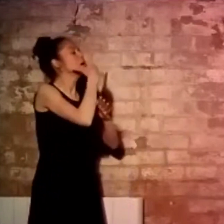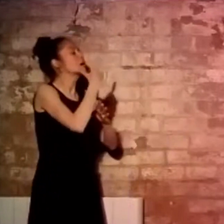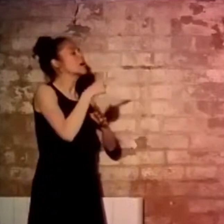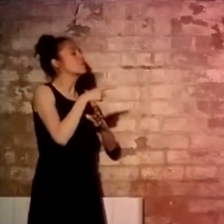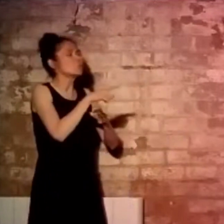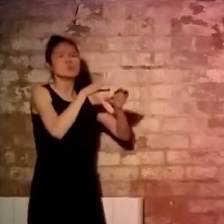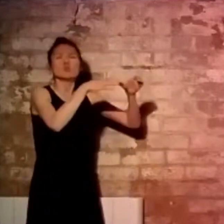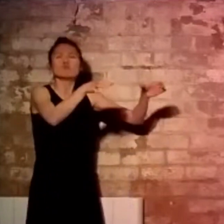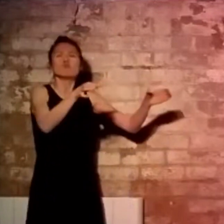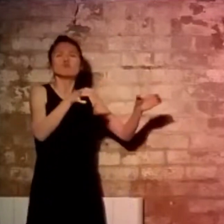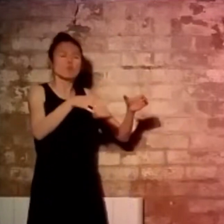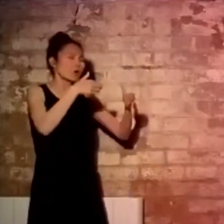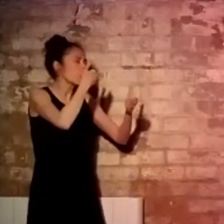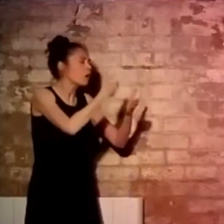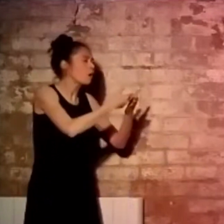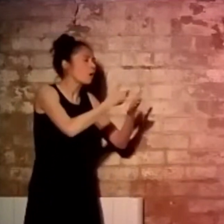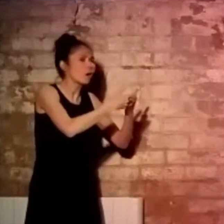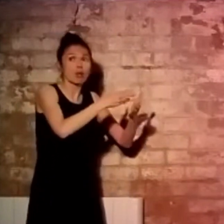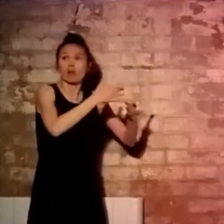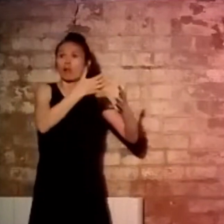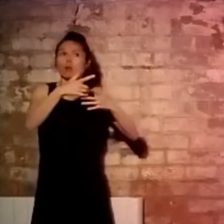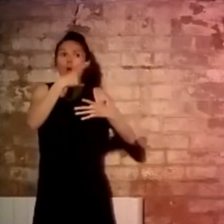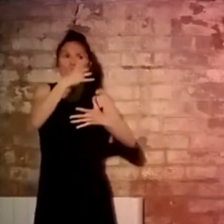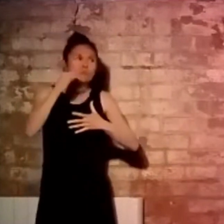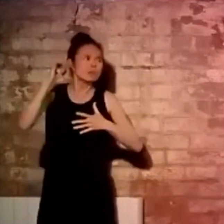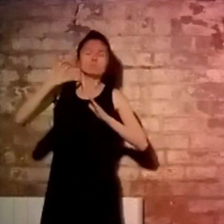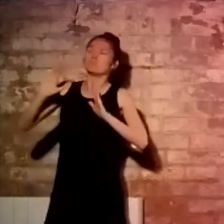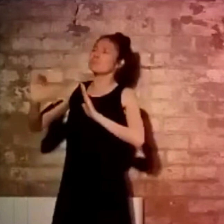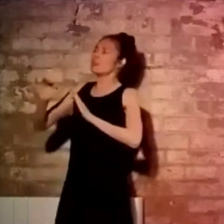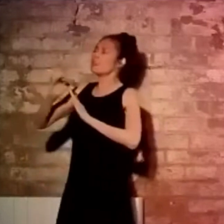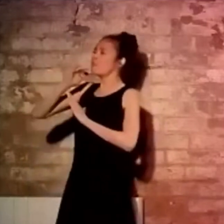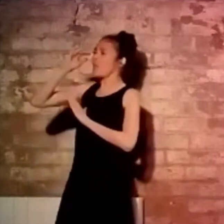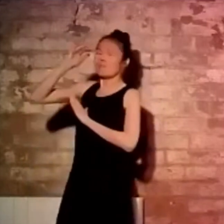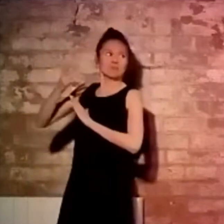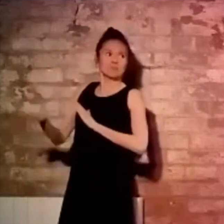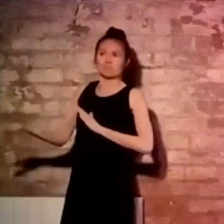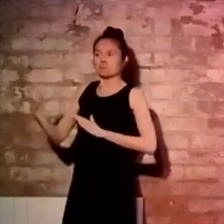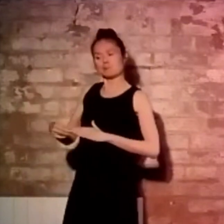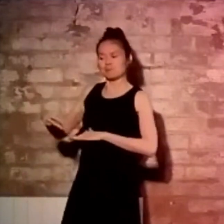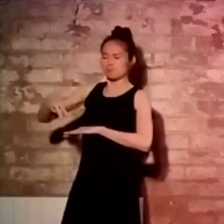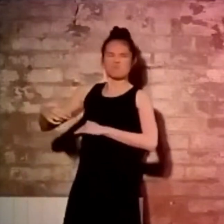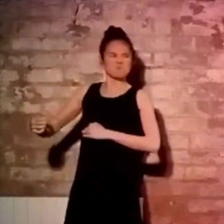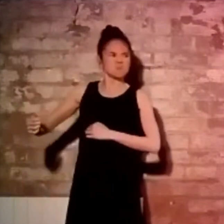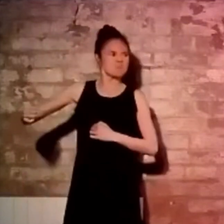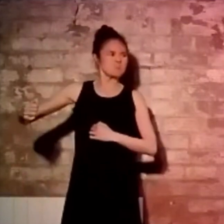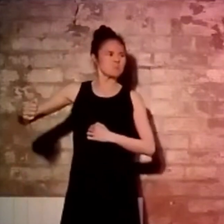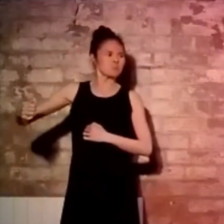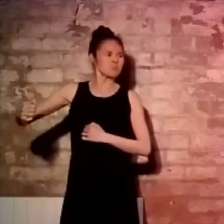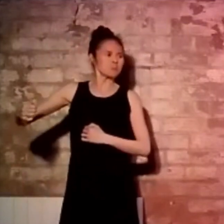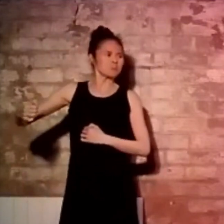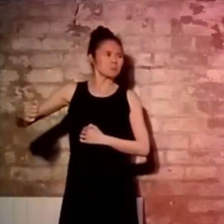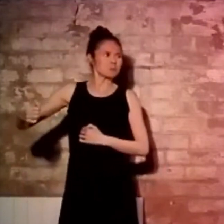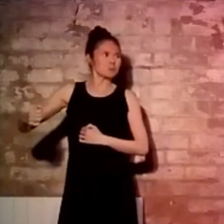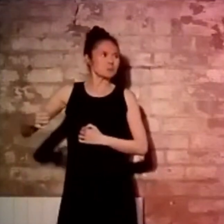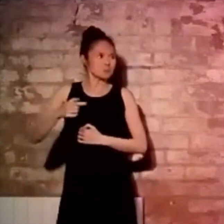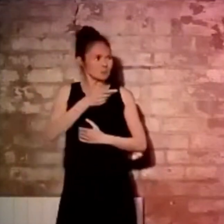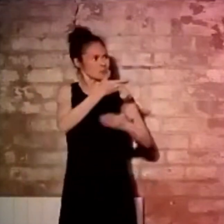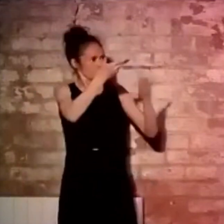Enough. Let us revel in this incident. Stand, bold Achilles. Is this Hector?